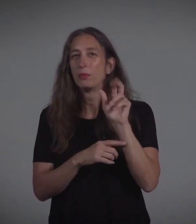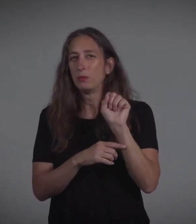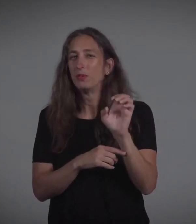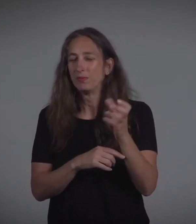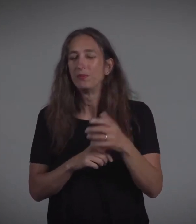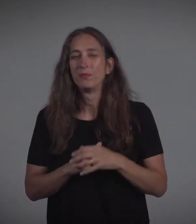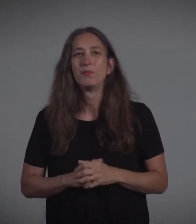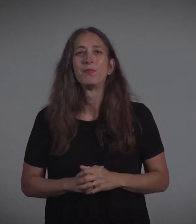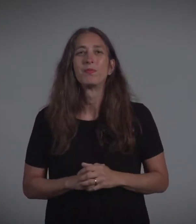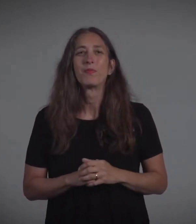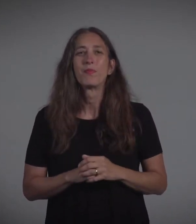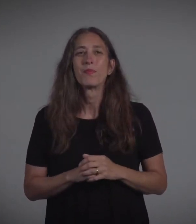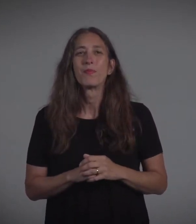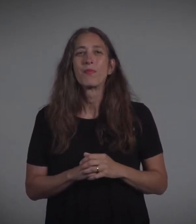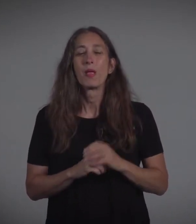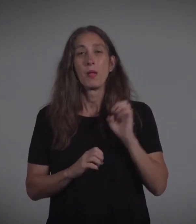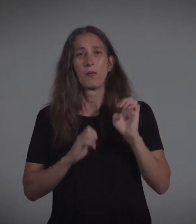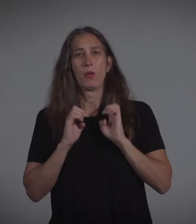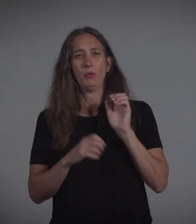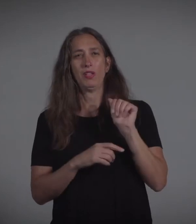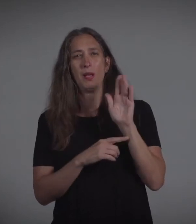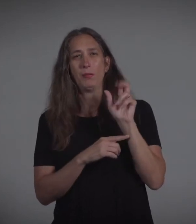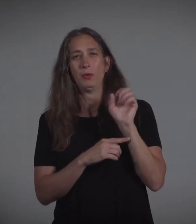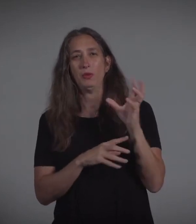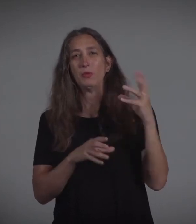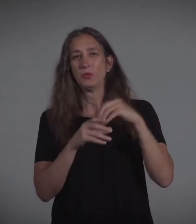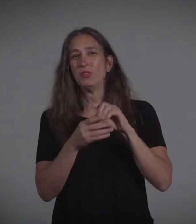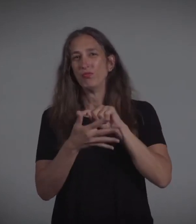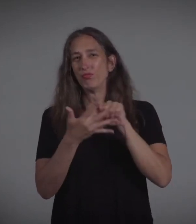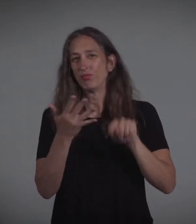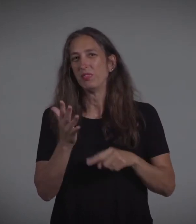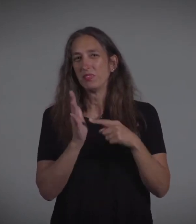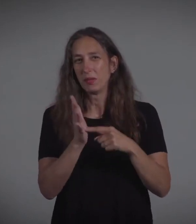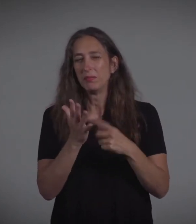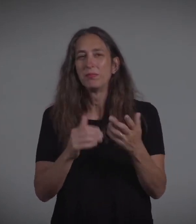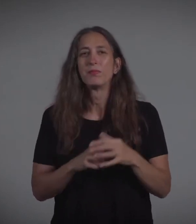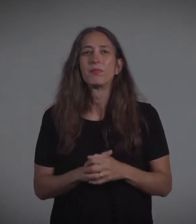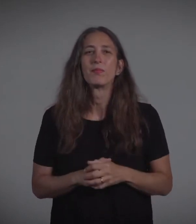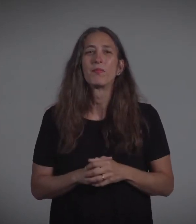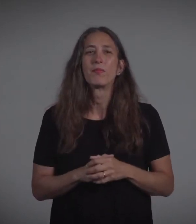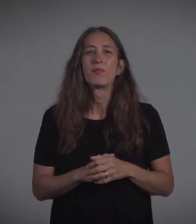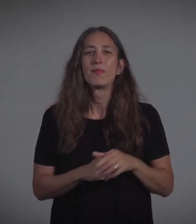Here are some examples of emotional abuse: